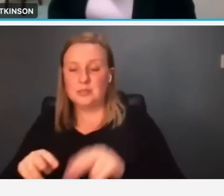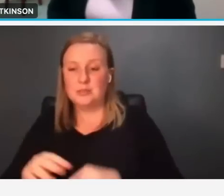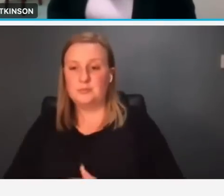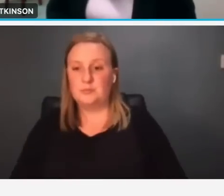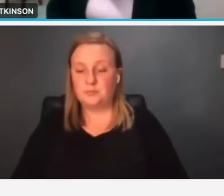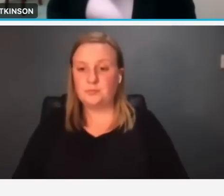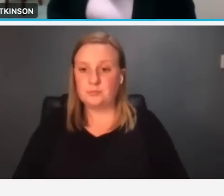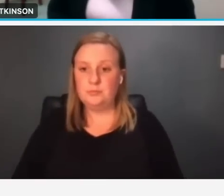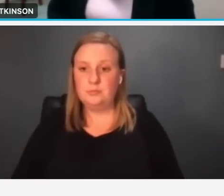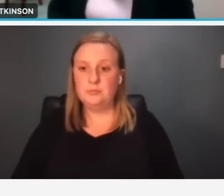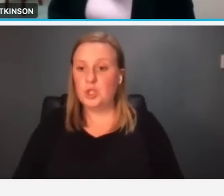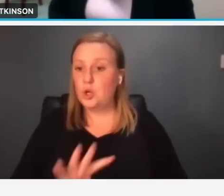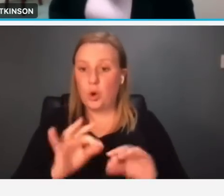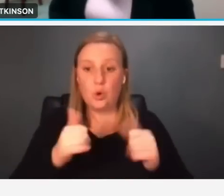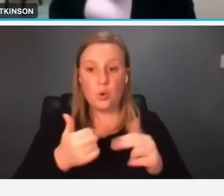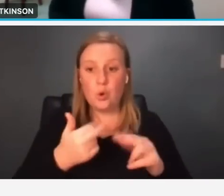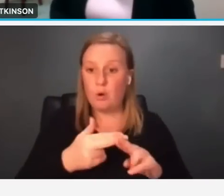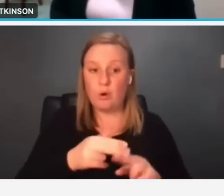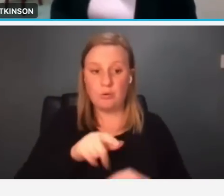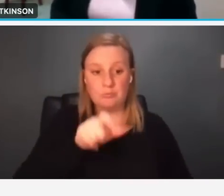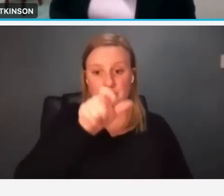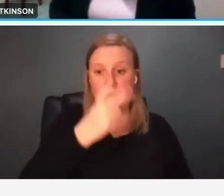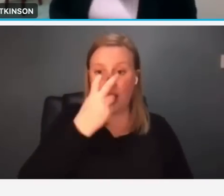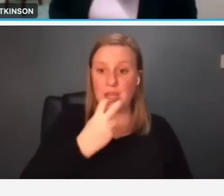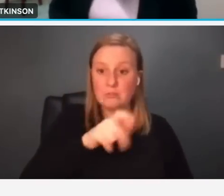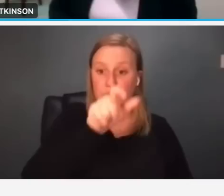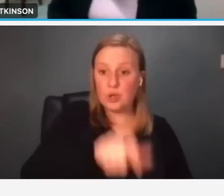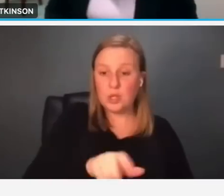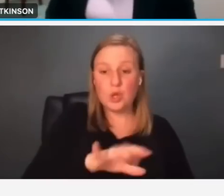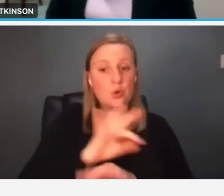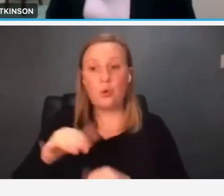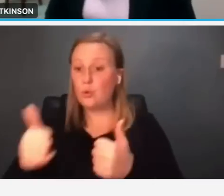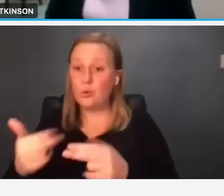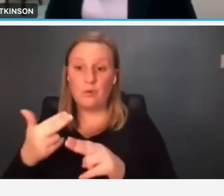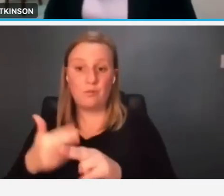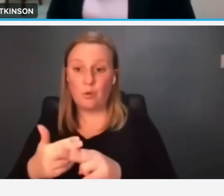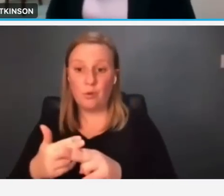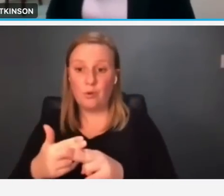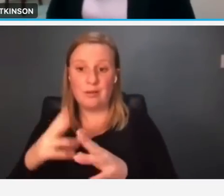not going to be a good outcome necessarily for clients. And some people may choose to be reassessed but our